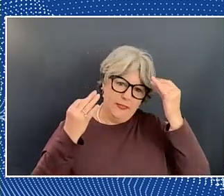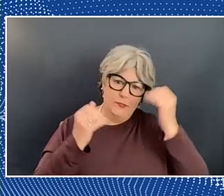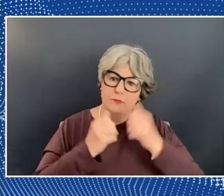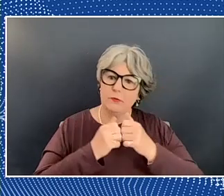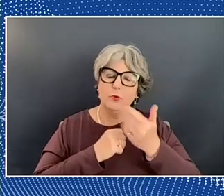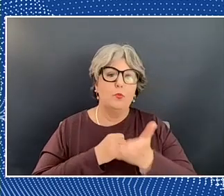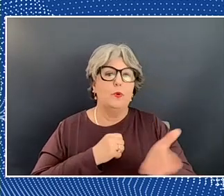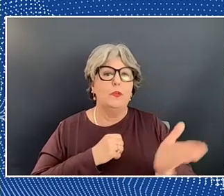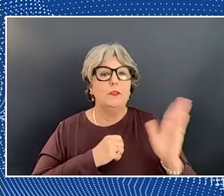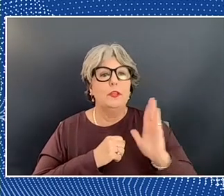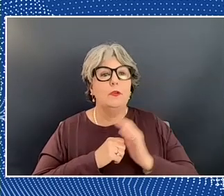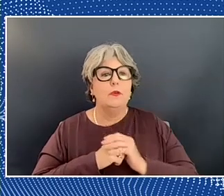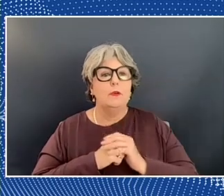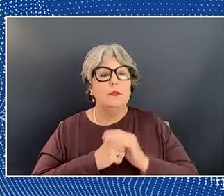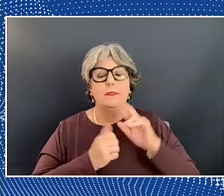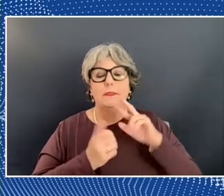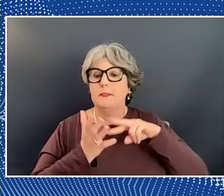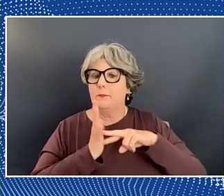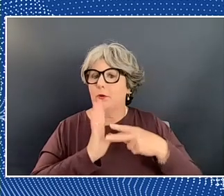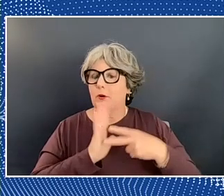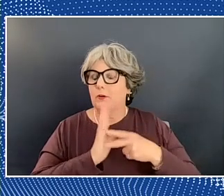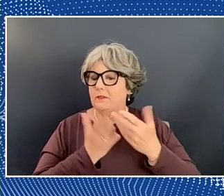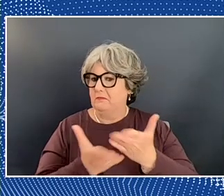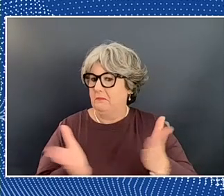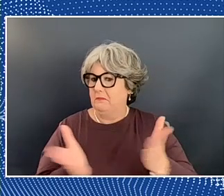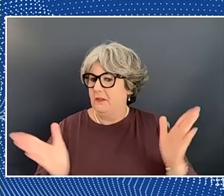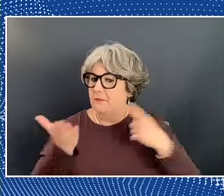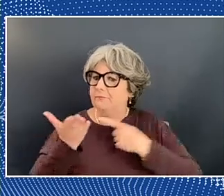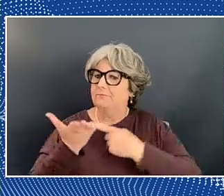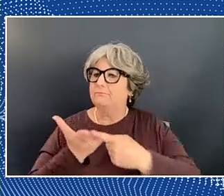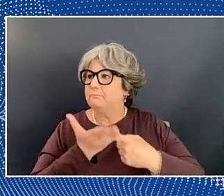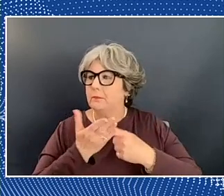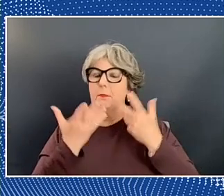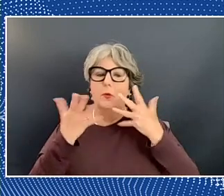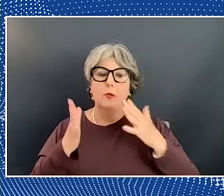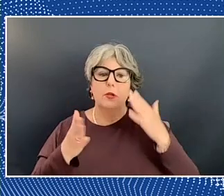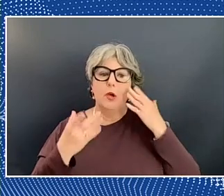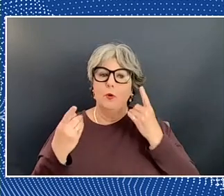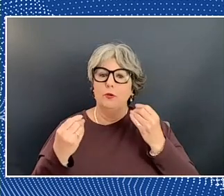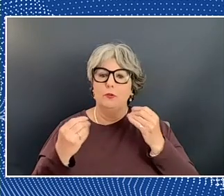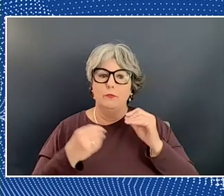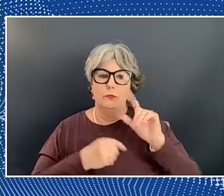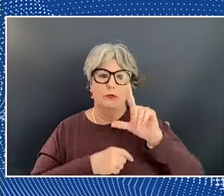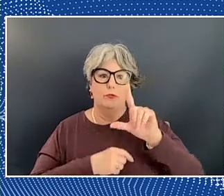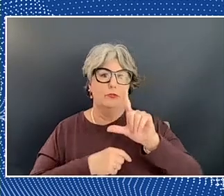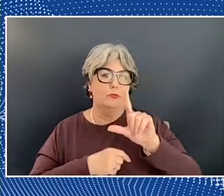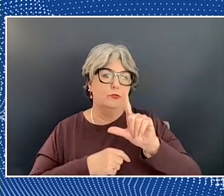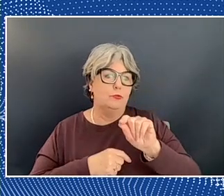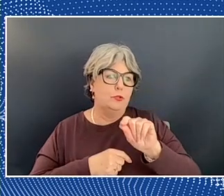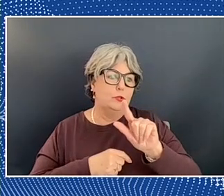That's the whole purpose of our conversation. But we know what we're doing for the 20 and 25. We've got that settled already, right?